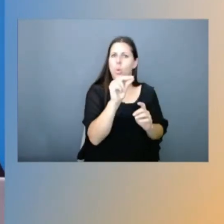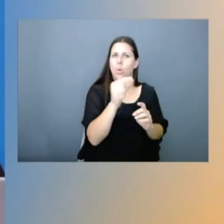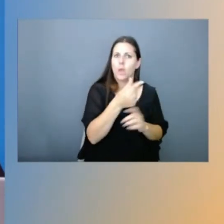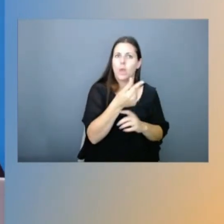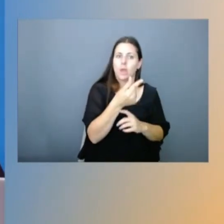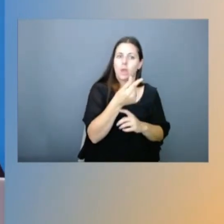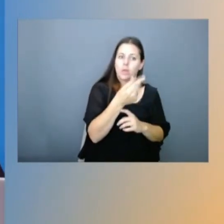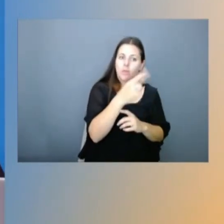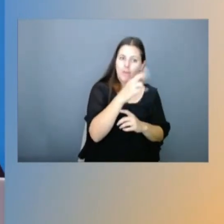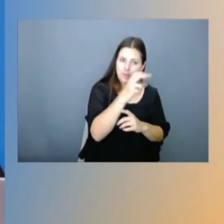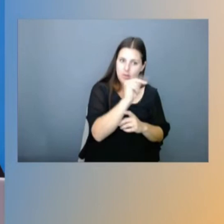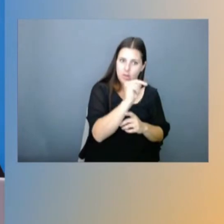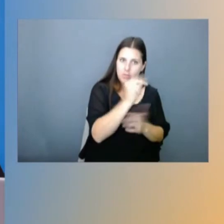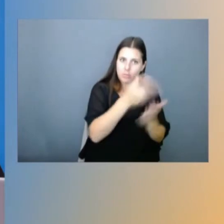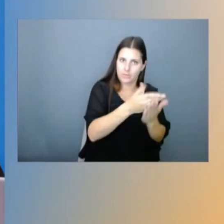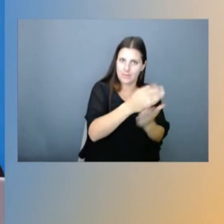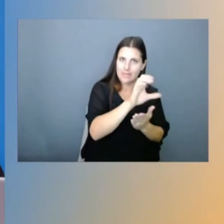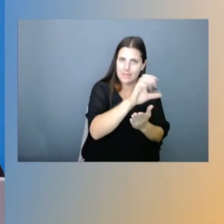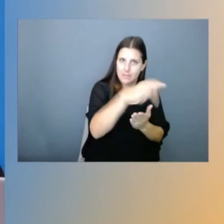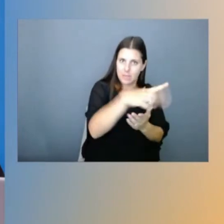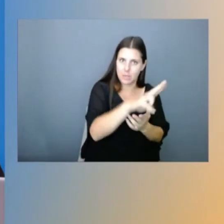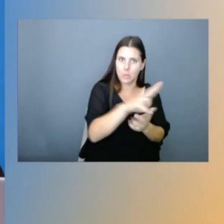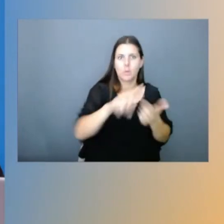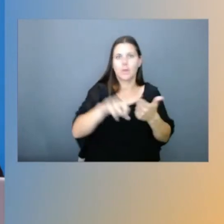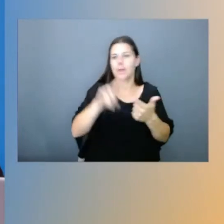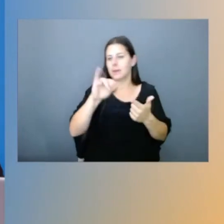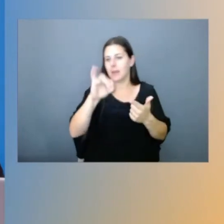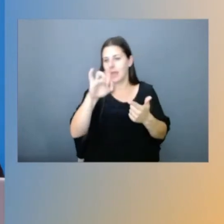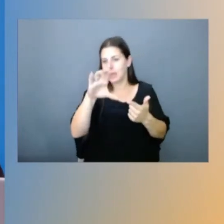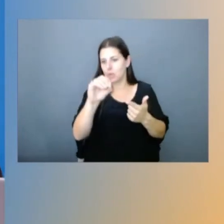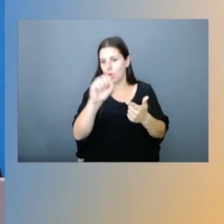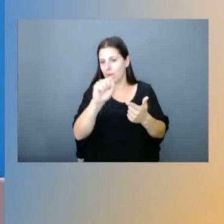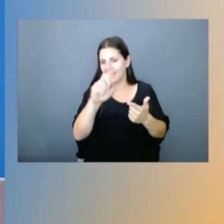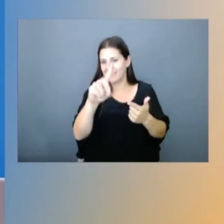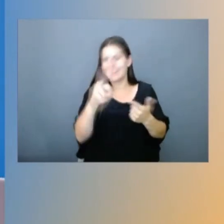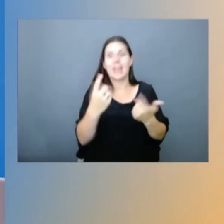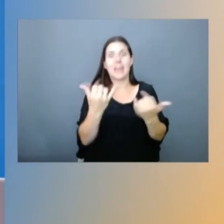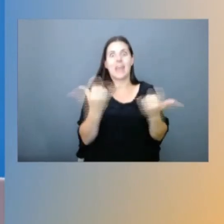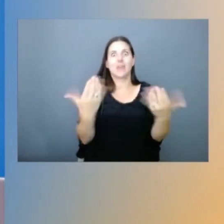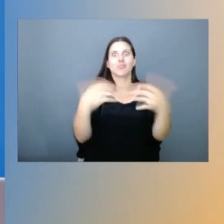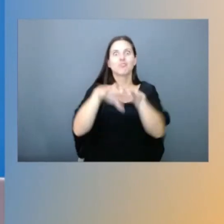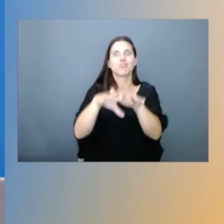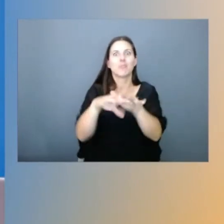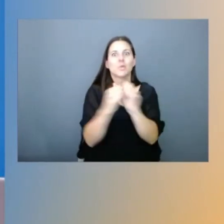Now we have Nitro SSD and putting them together. So, awesome. We always believe in giving customer choices